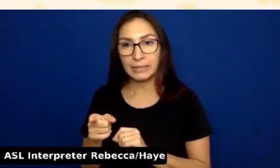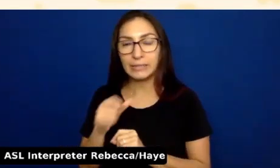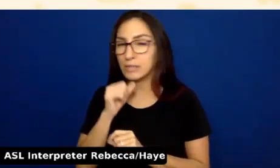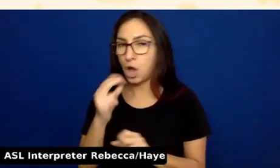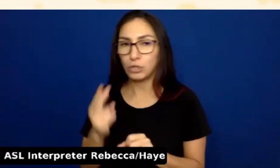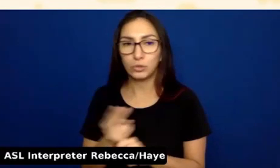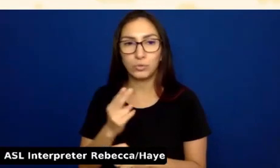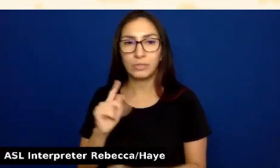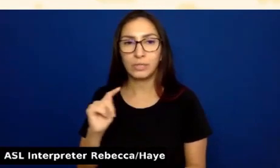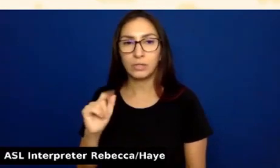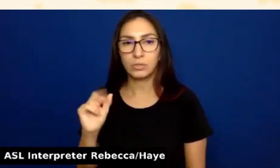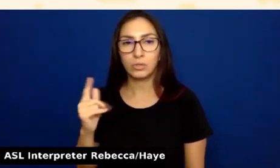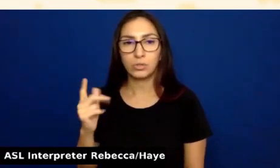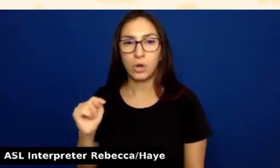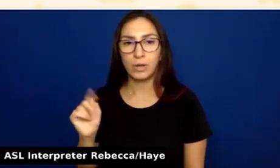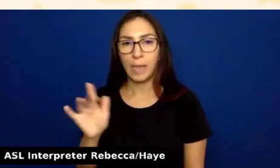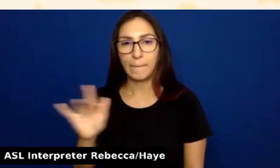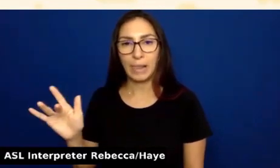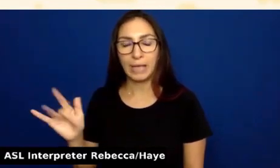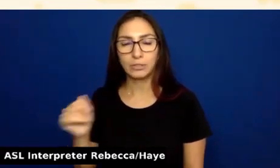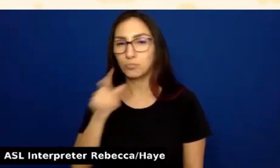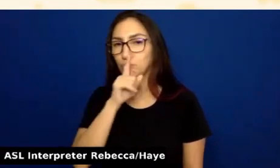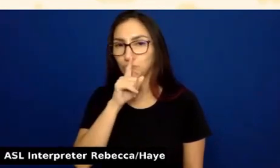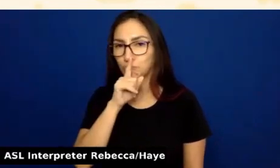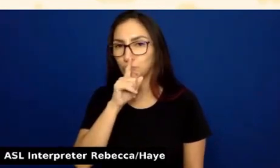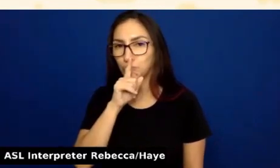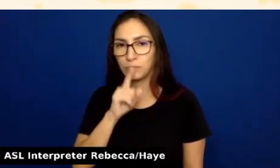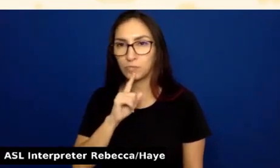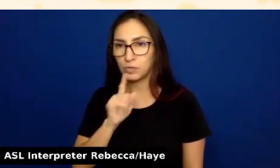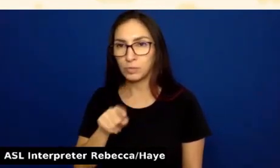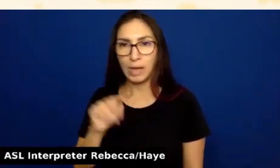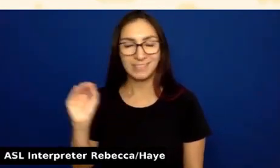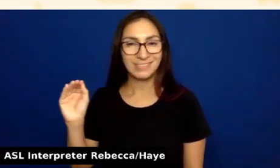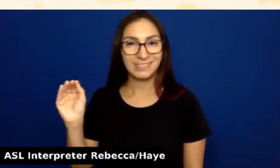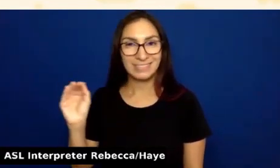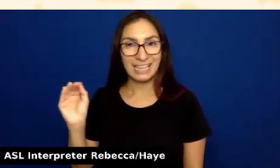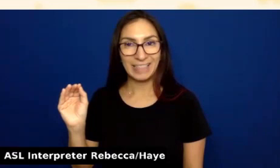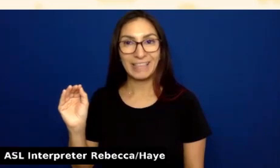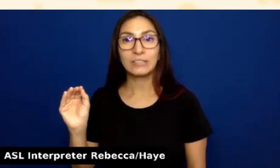So it's not spawning anything on its own. So most likely it is doing OK.